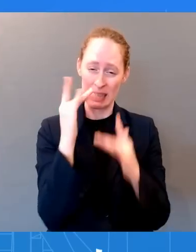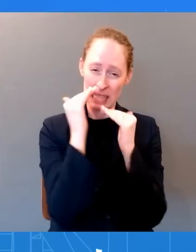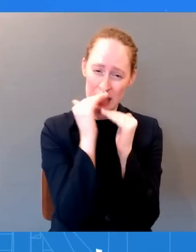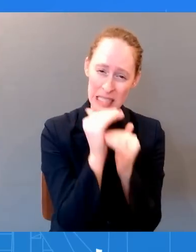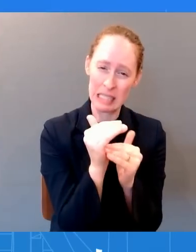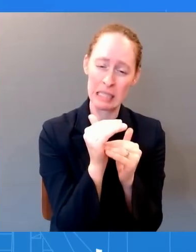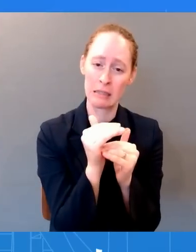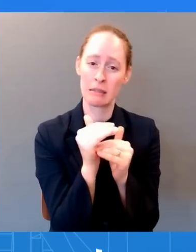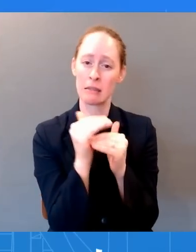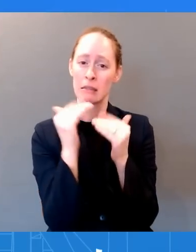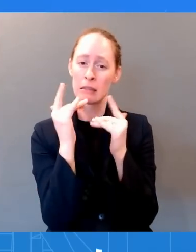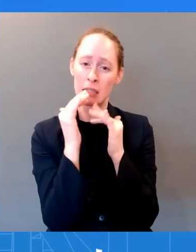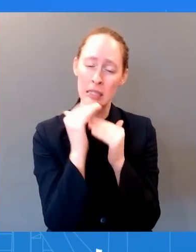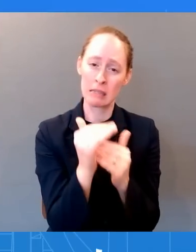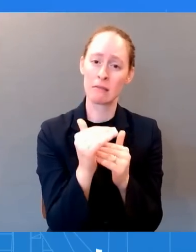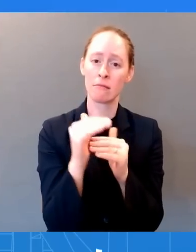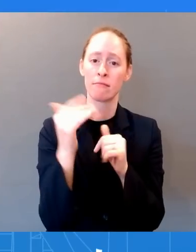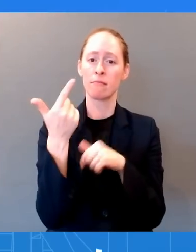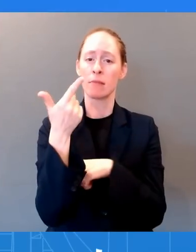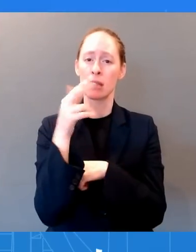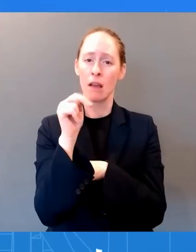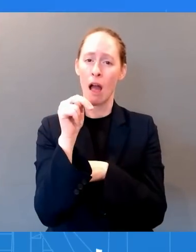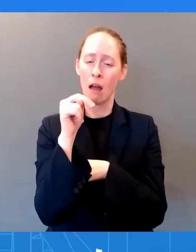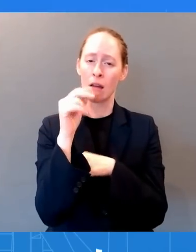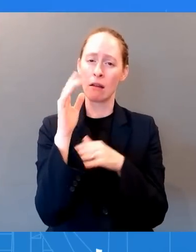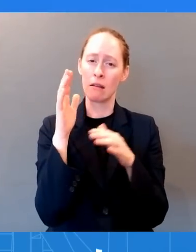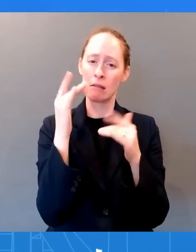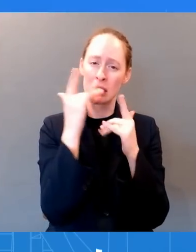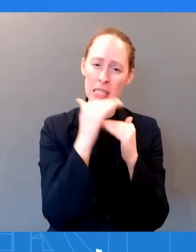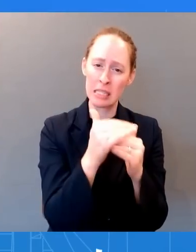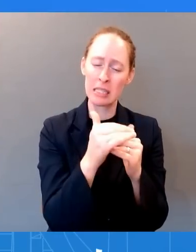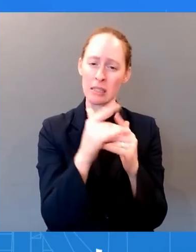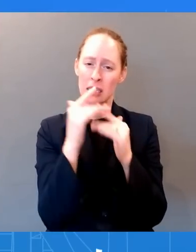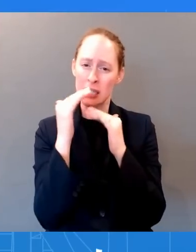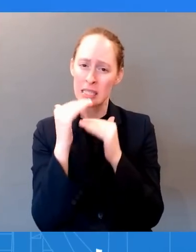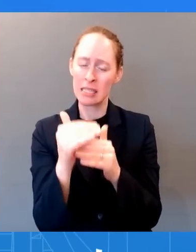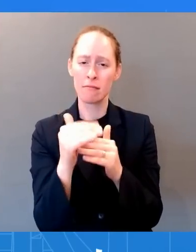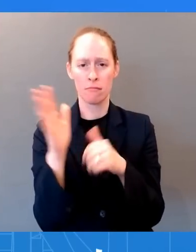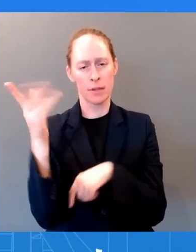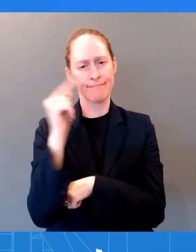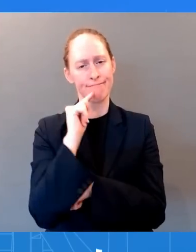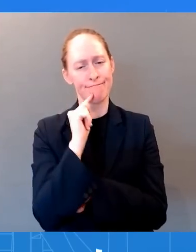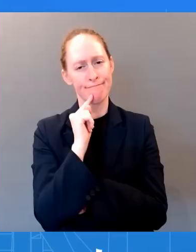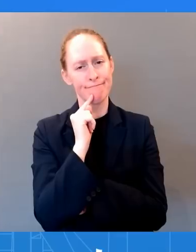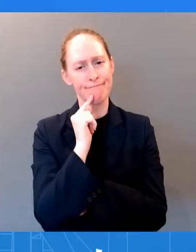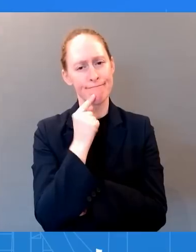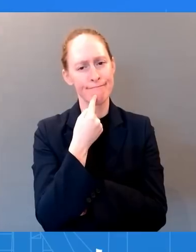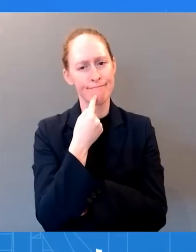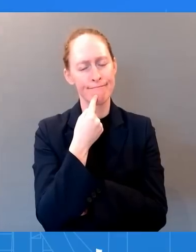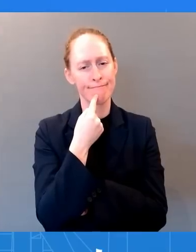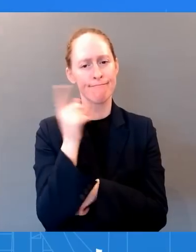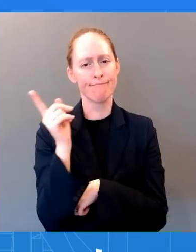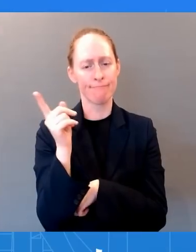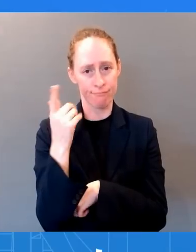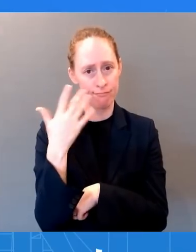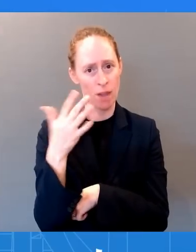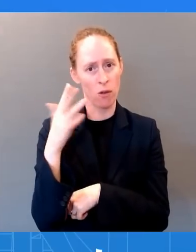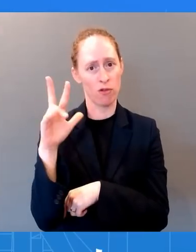I just laid out what he did in the American Rescue Plan -- that $350 billion that helped -- that went into communities